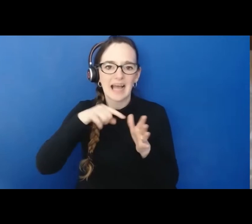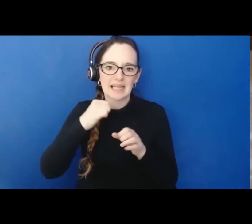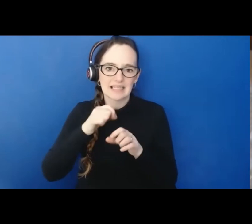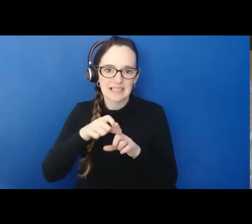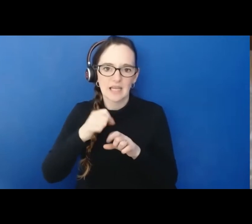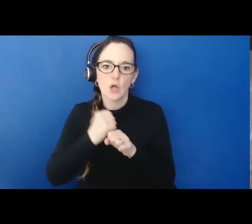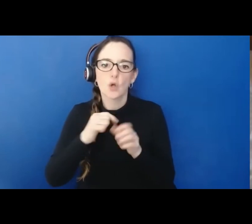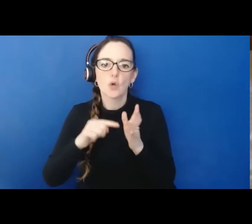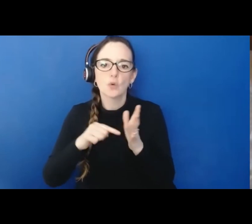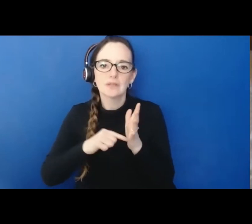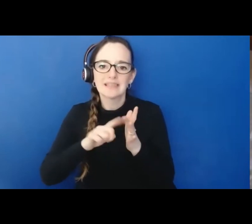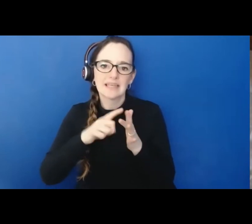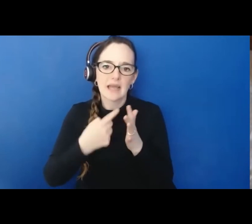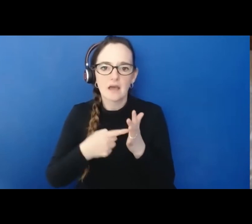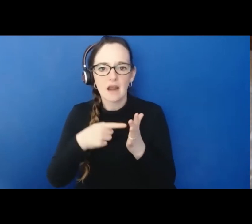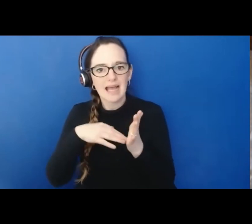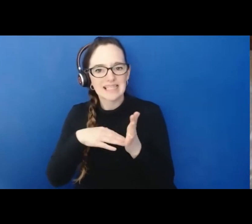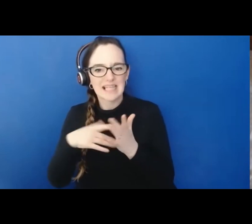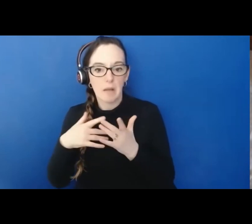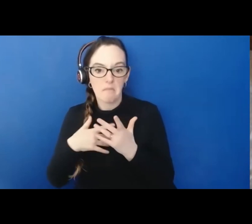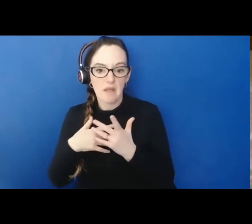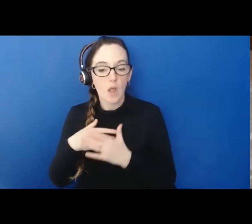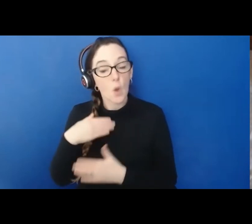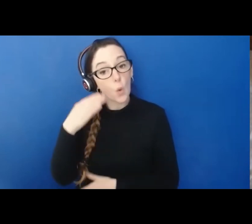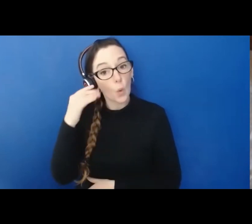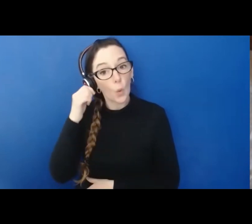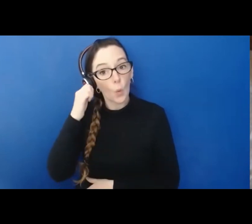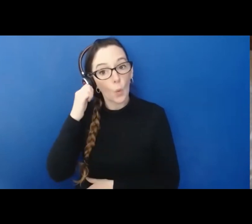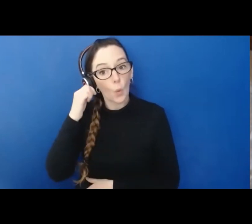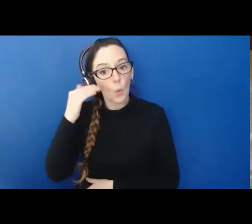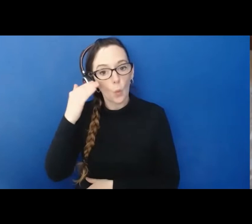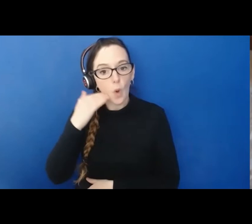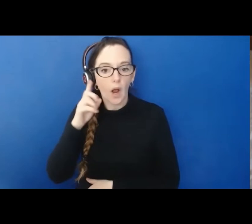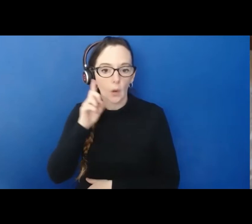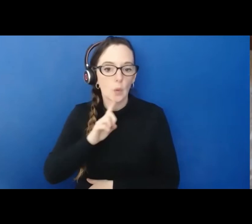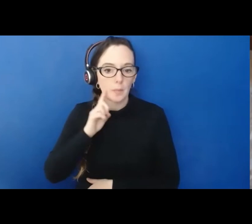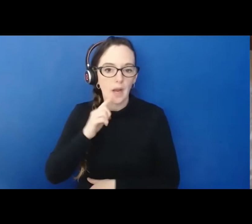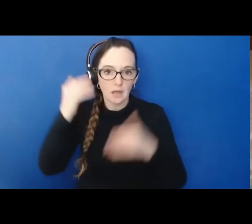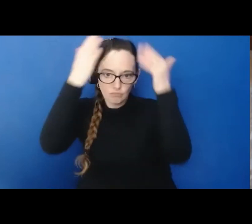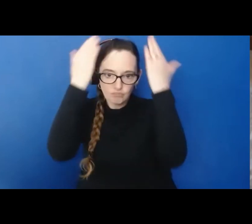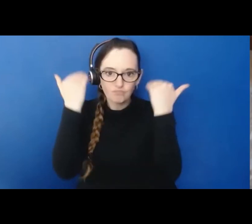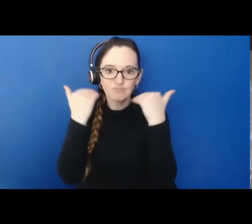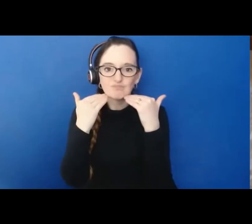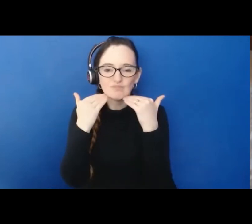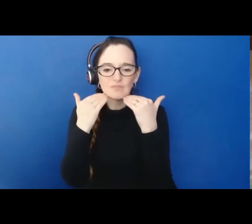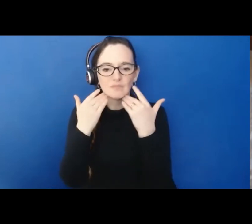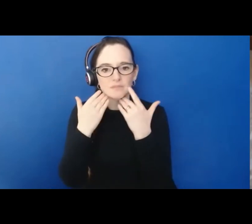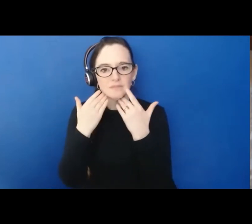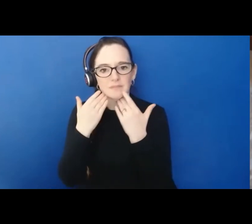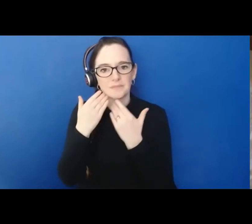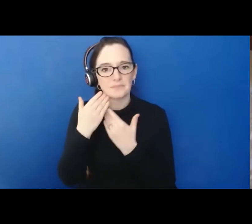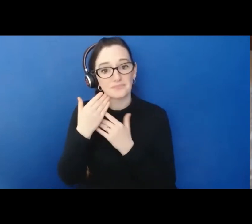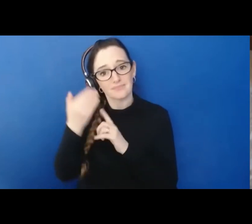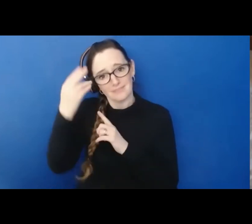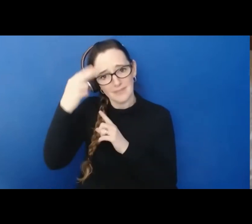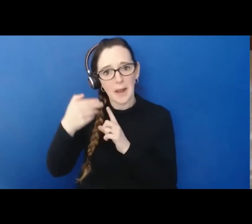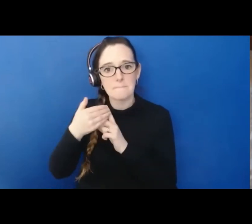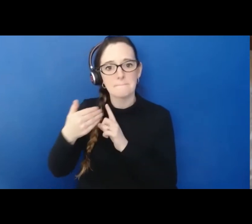With a high kind of bob, dark hair, over 40, with the pronouns she/her and I'm based in